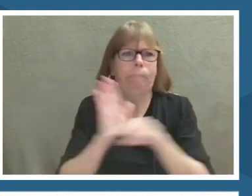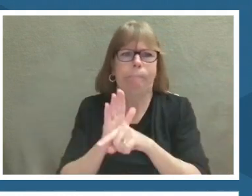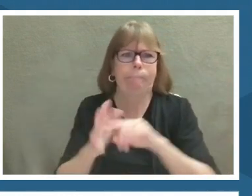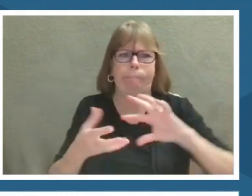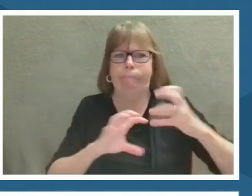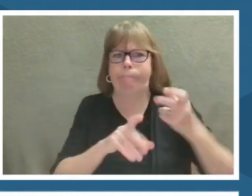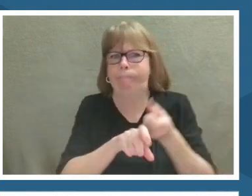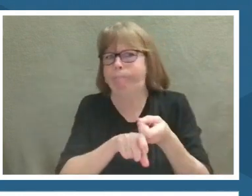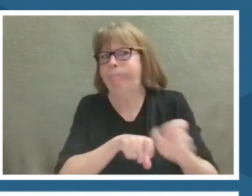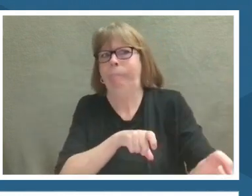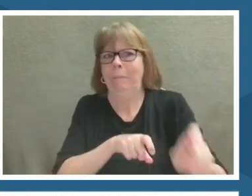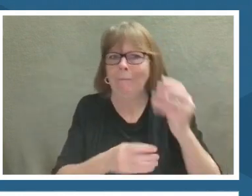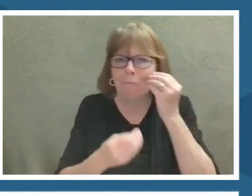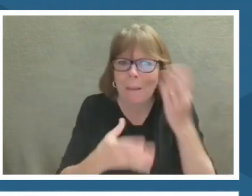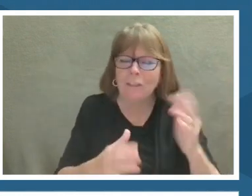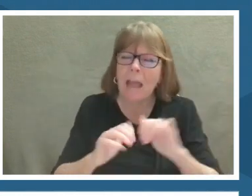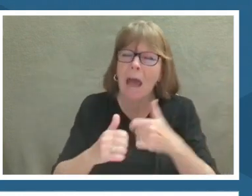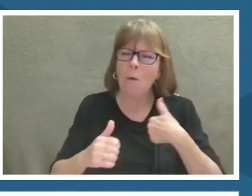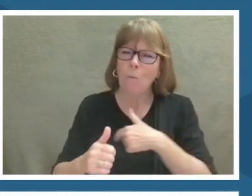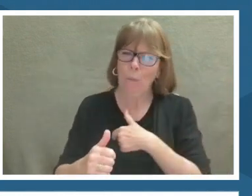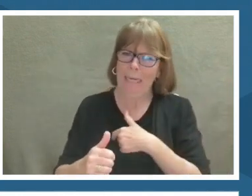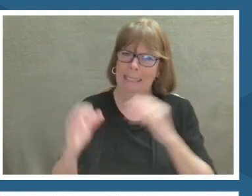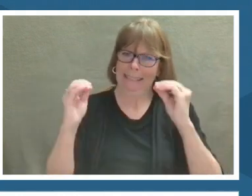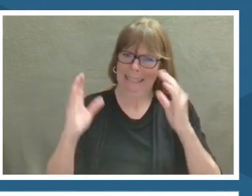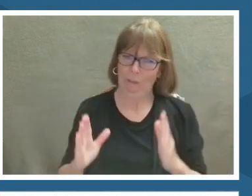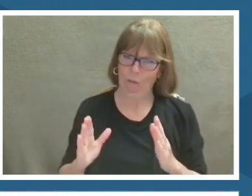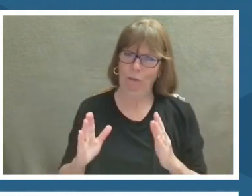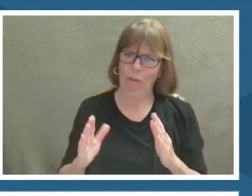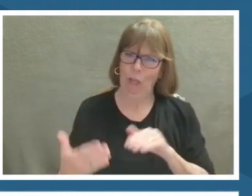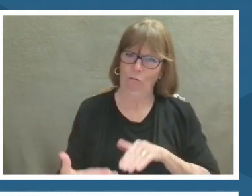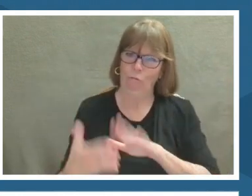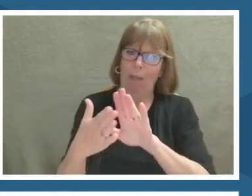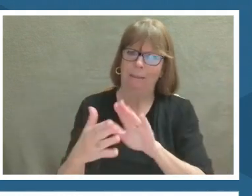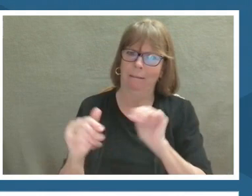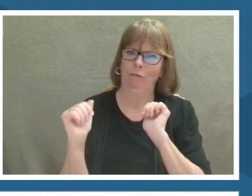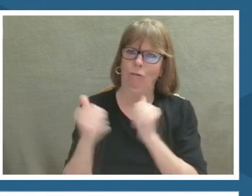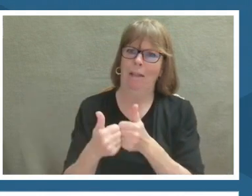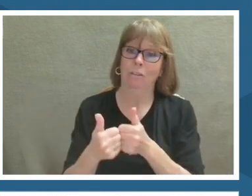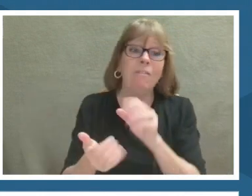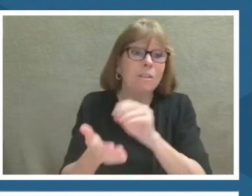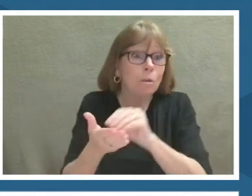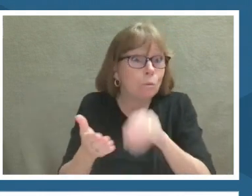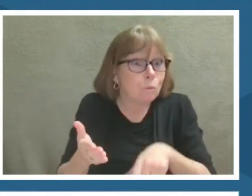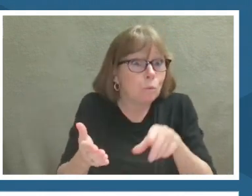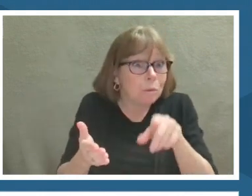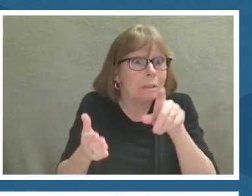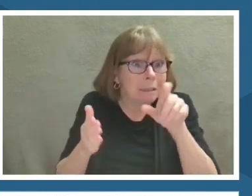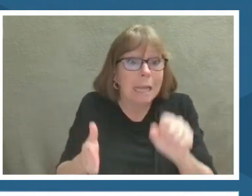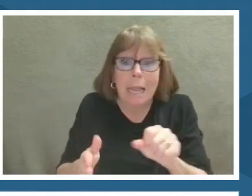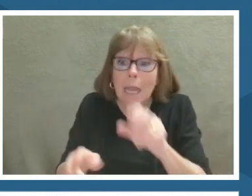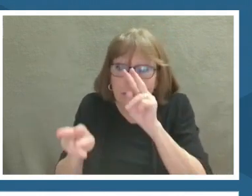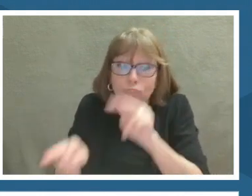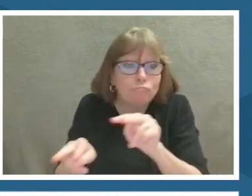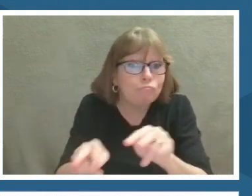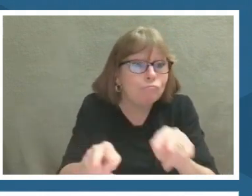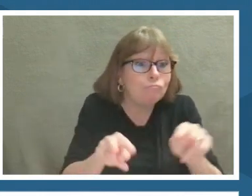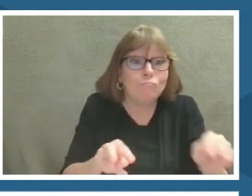try to address the challenges that we face by students having access to information that is not